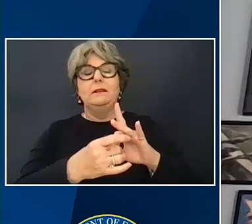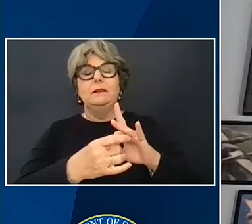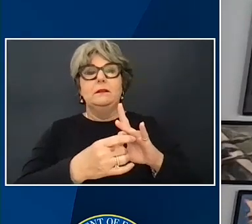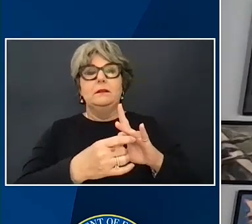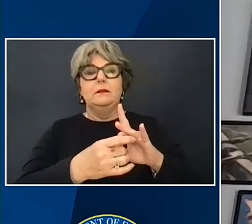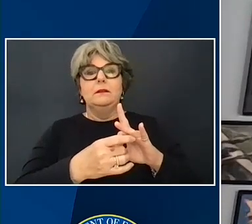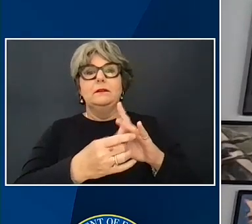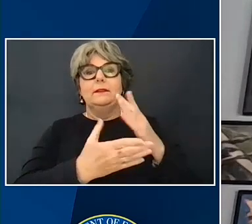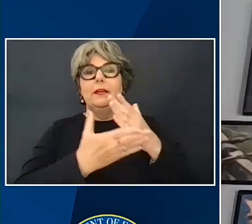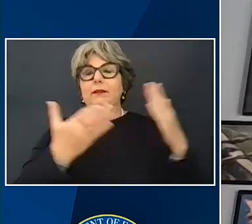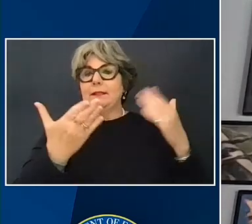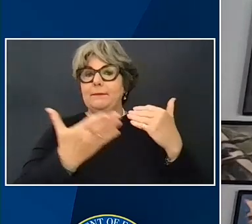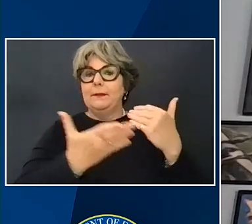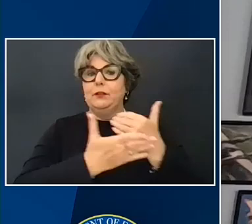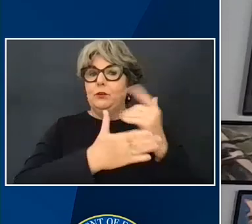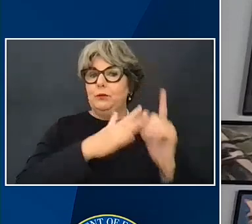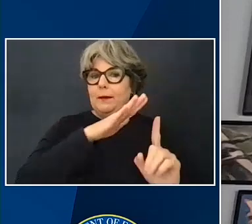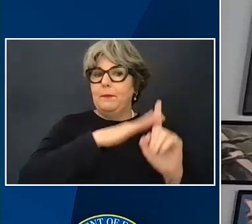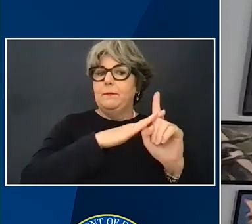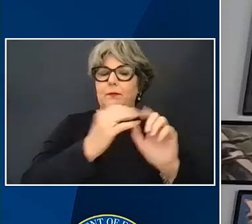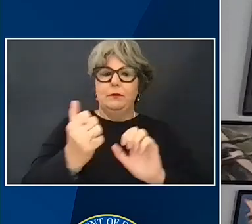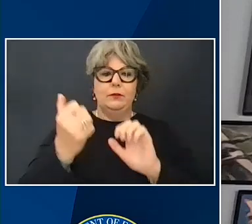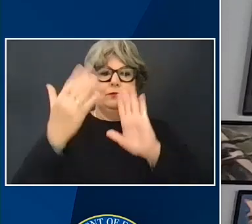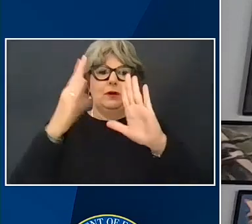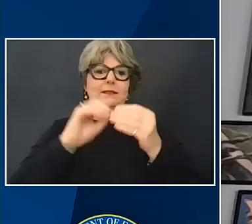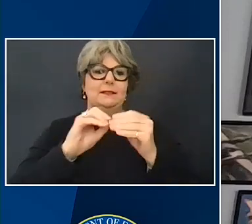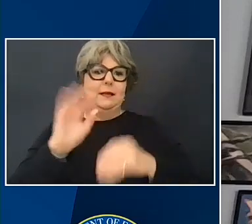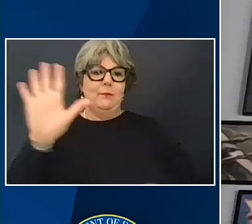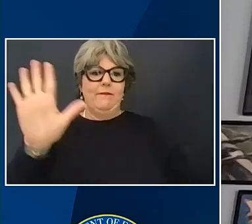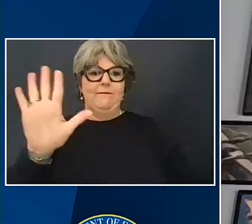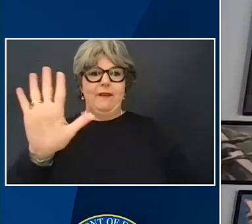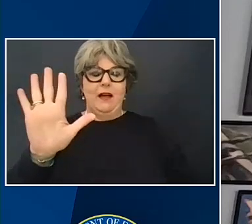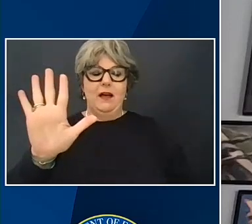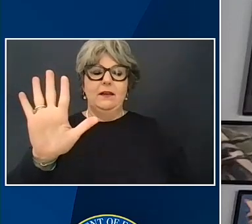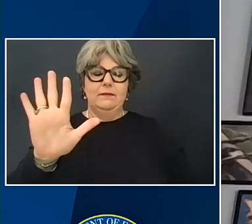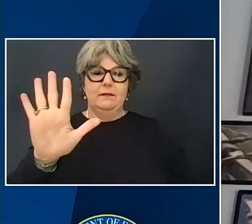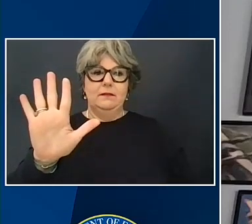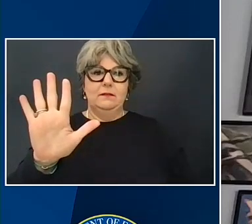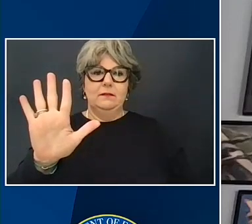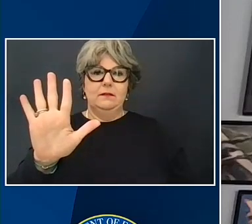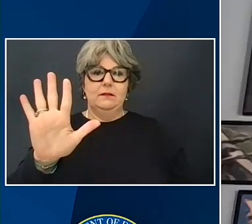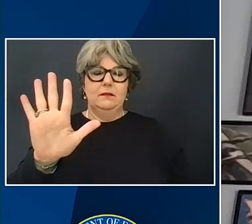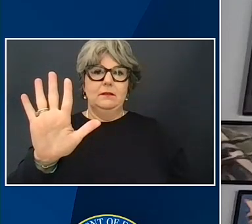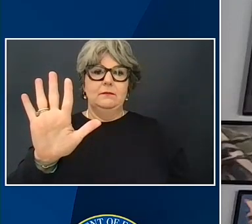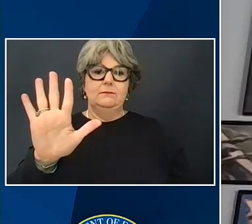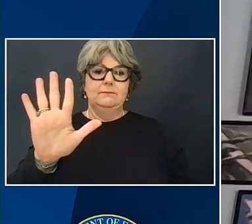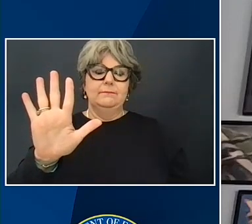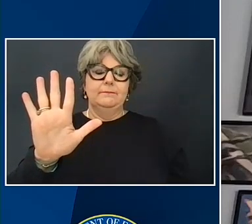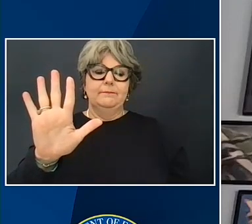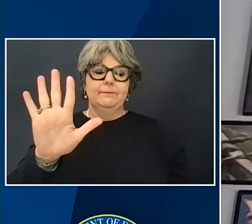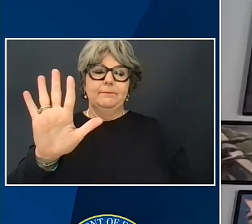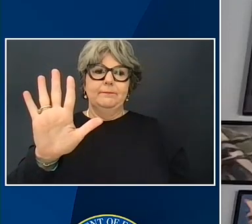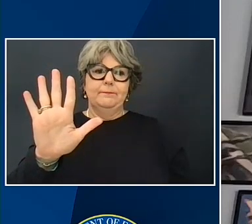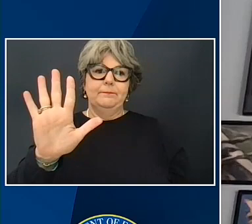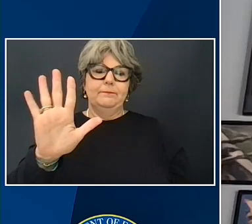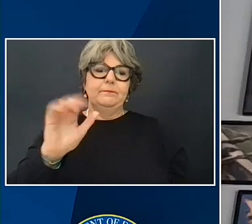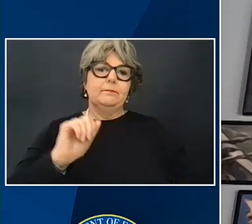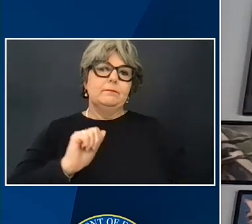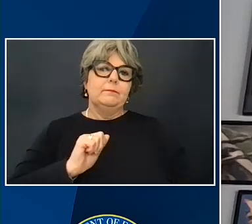And we try to address some of that in (5) where we talk about constituting a new and